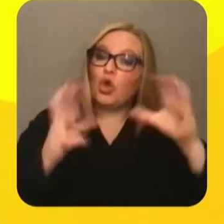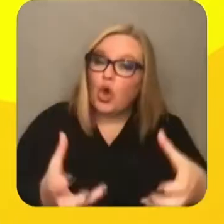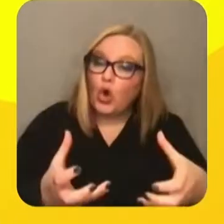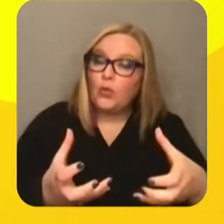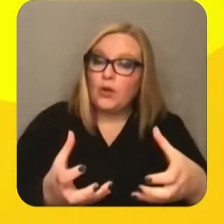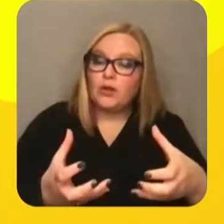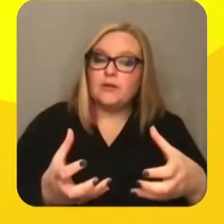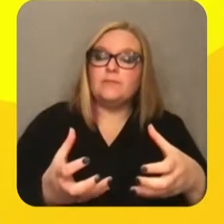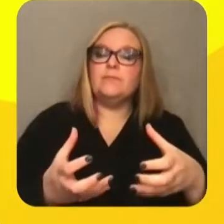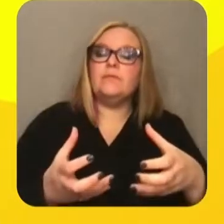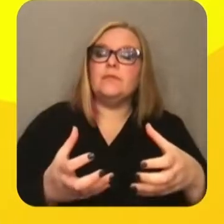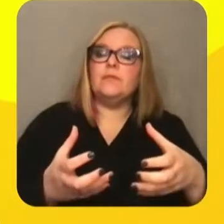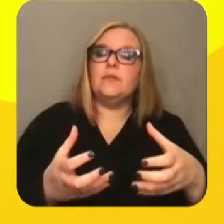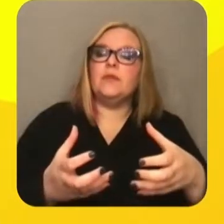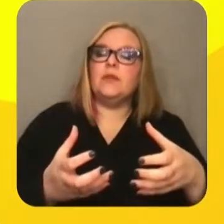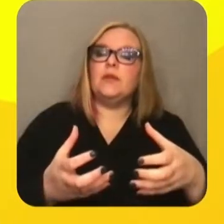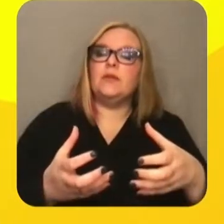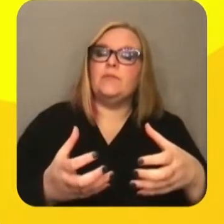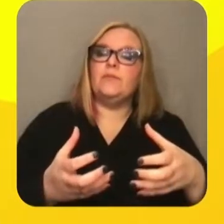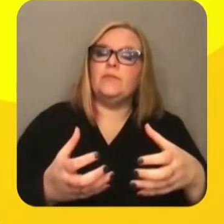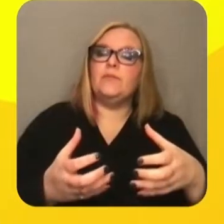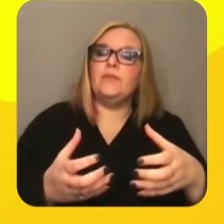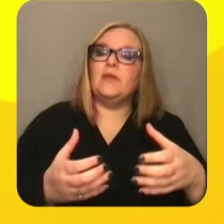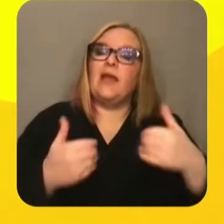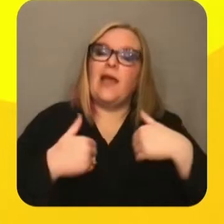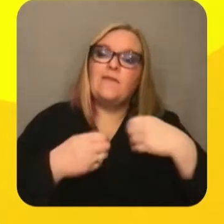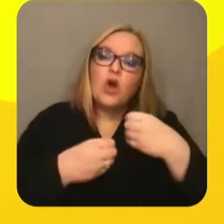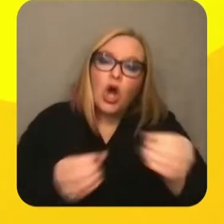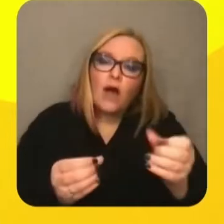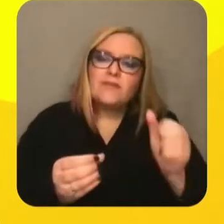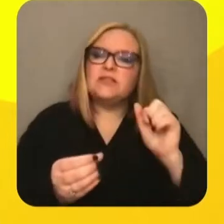and have offices or reach internationally.